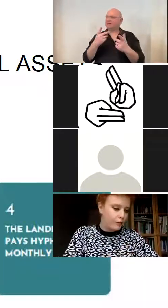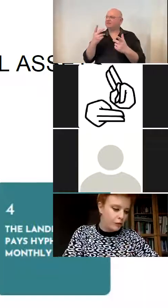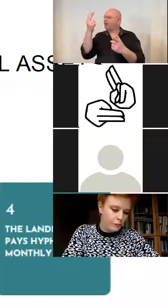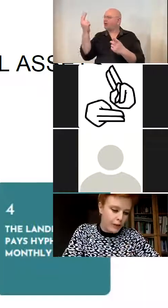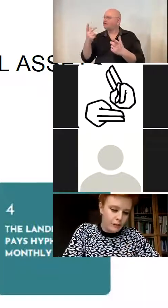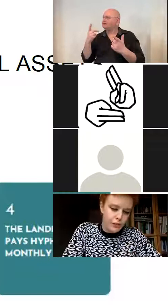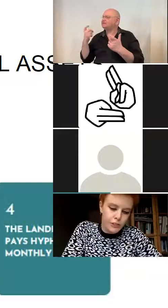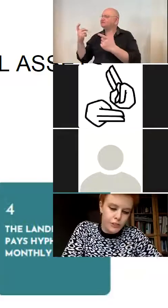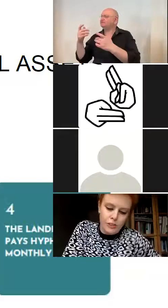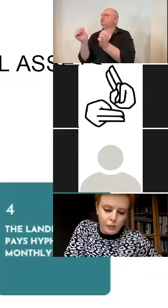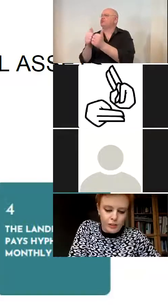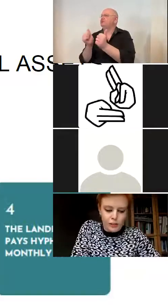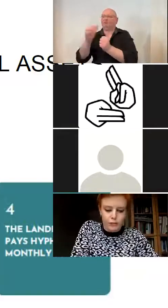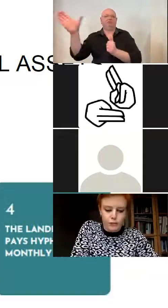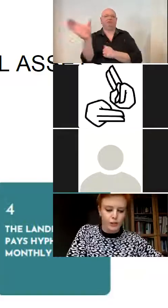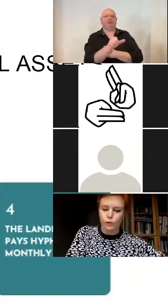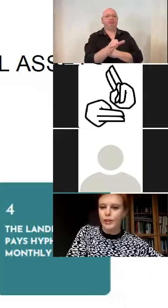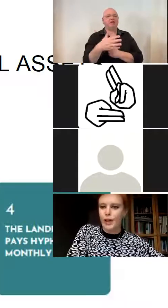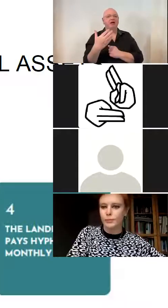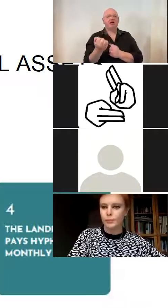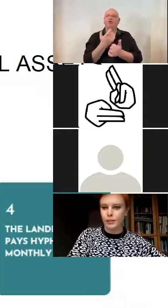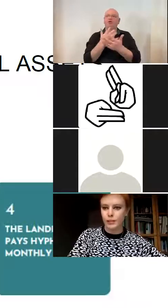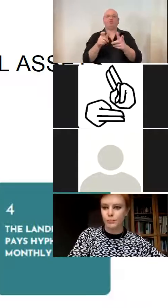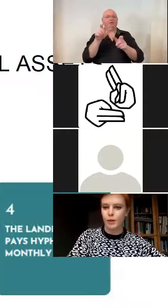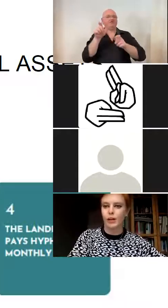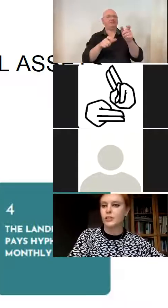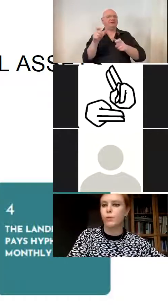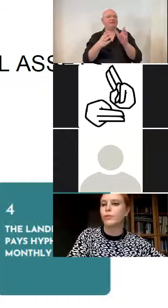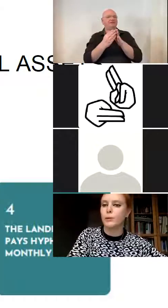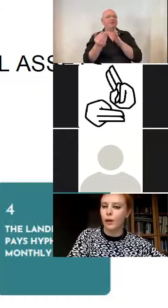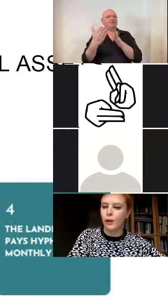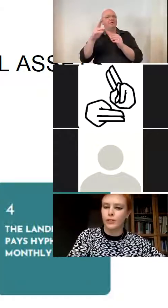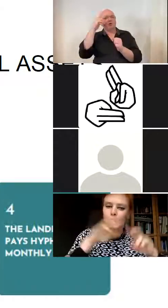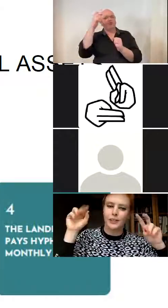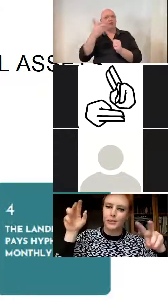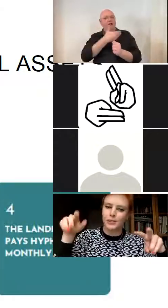something in a high street. So, how it works? We work with private landlords and we also work with